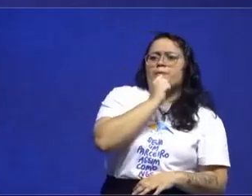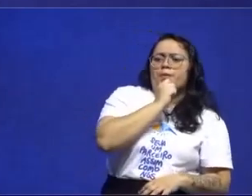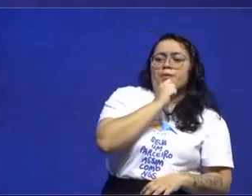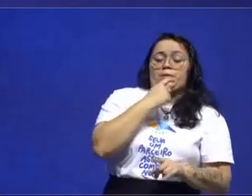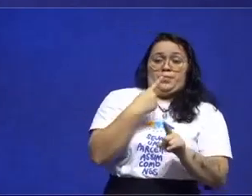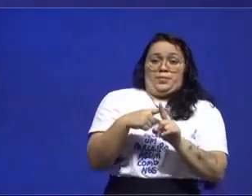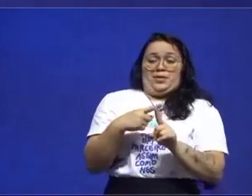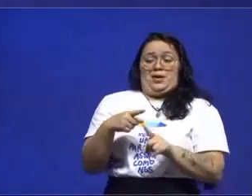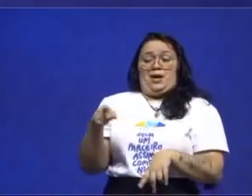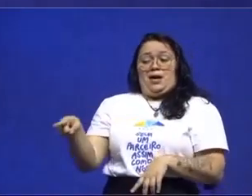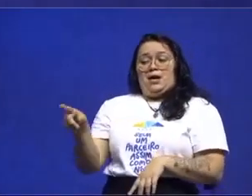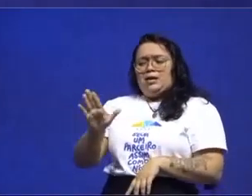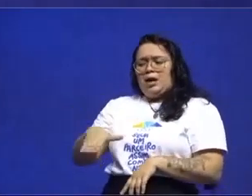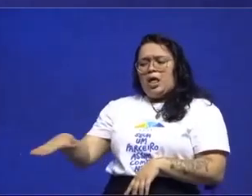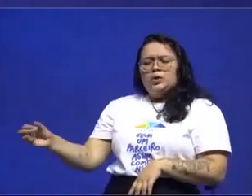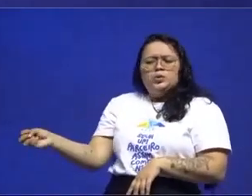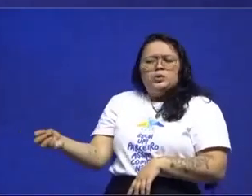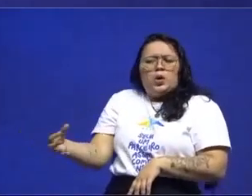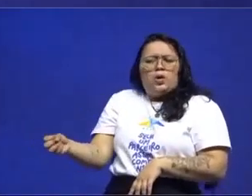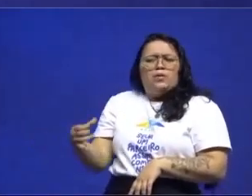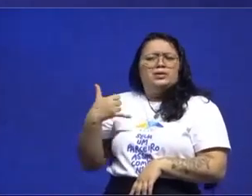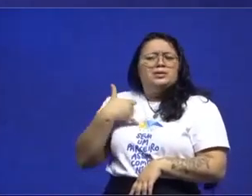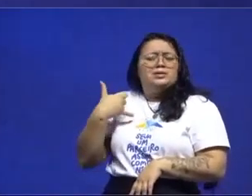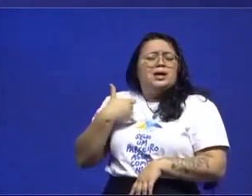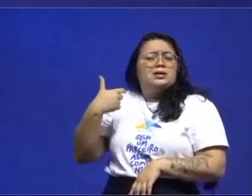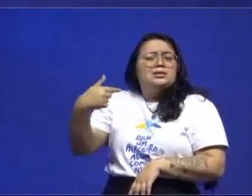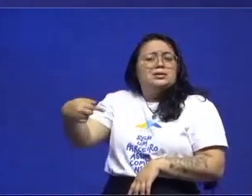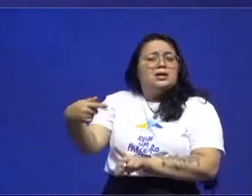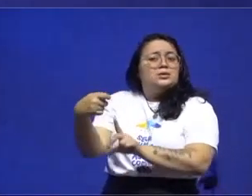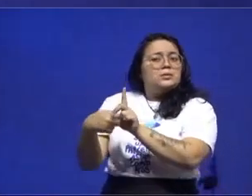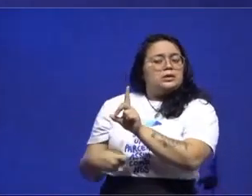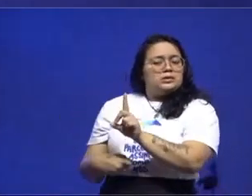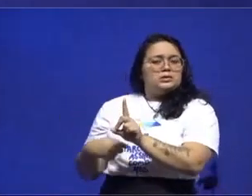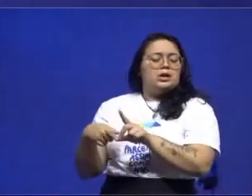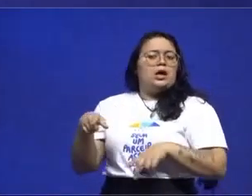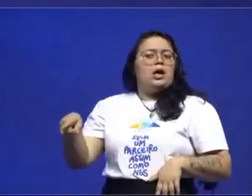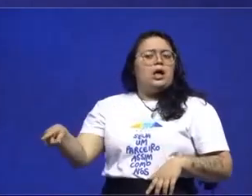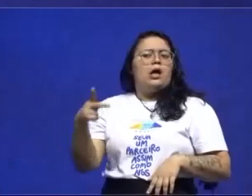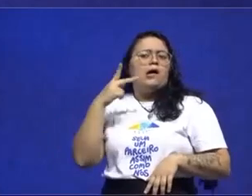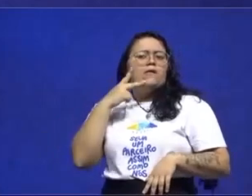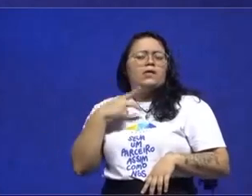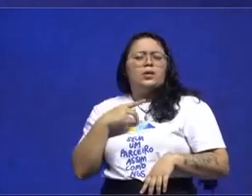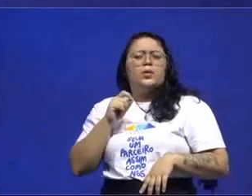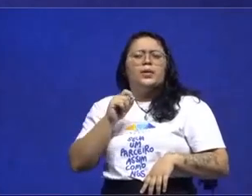called my attention to this possibility was only 7 months old and the mother said he didn't explore, he didn't